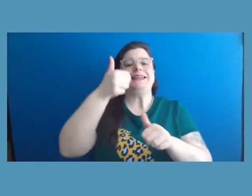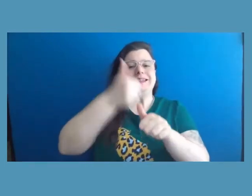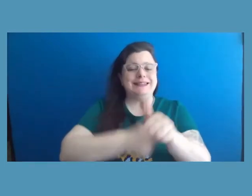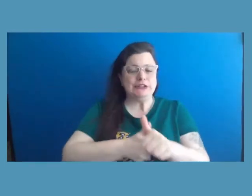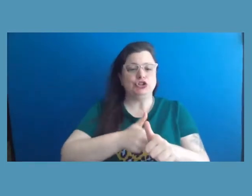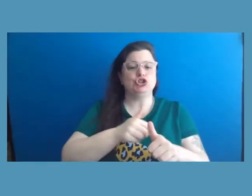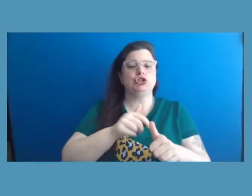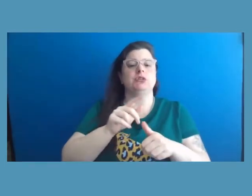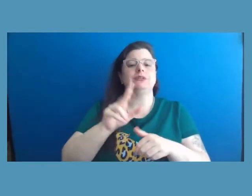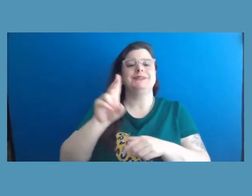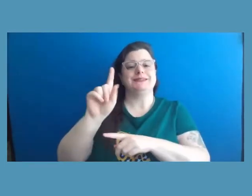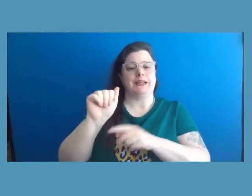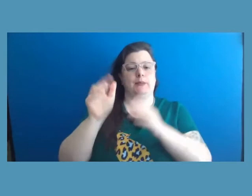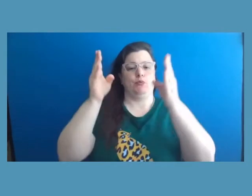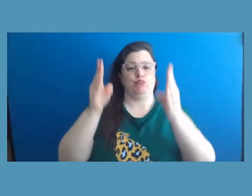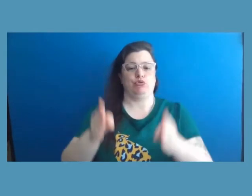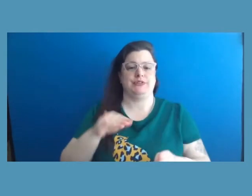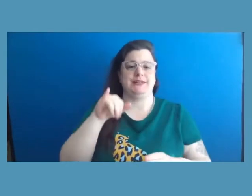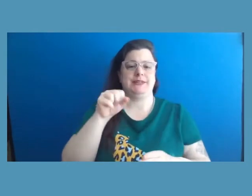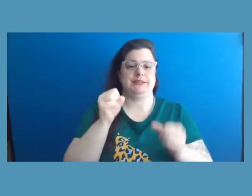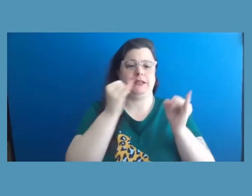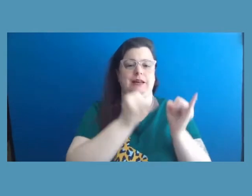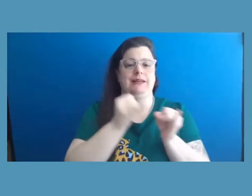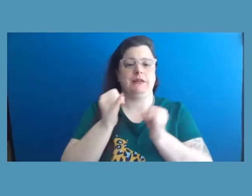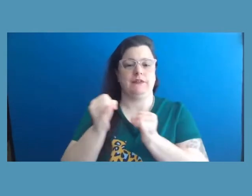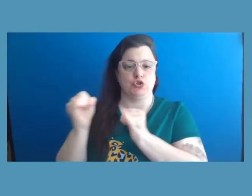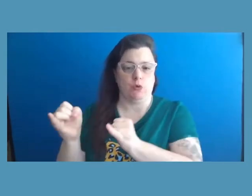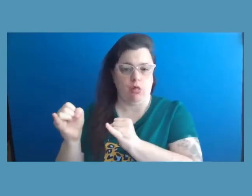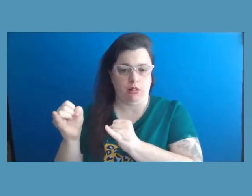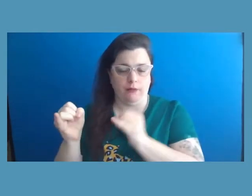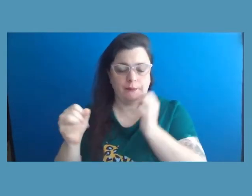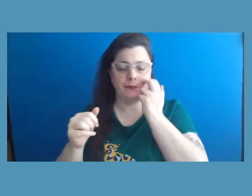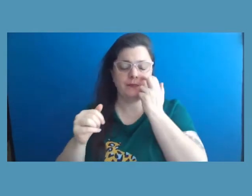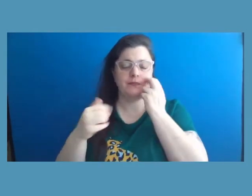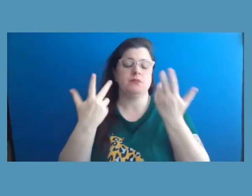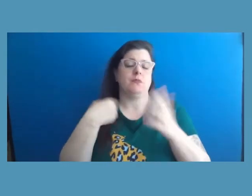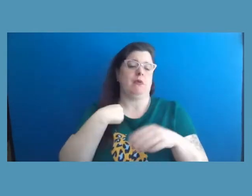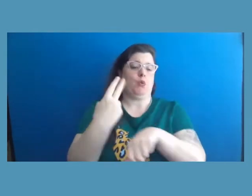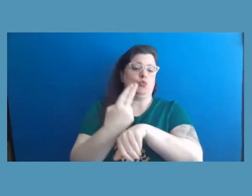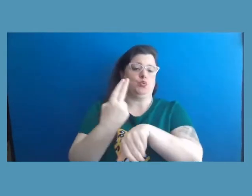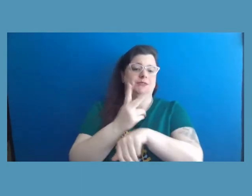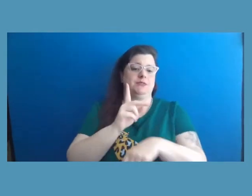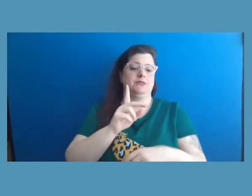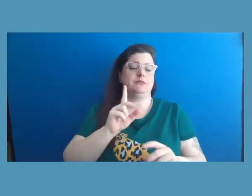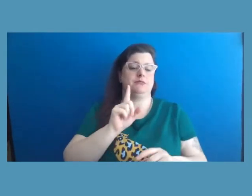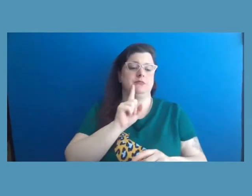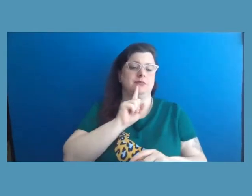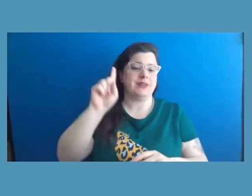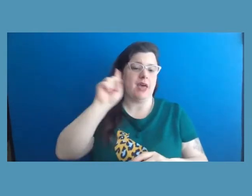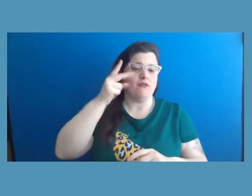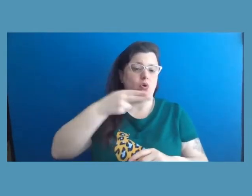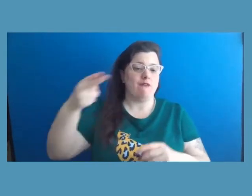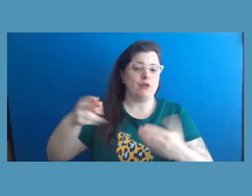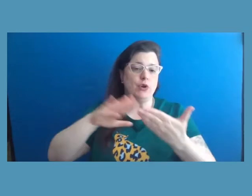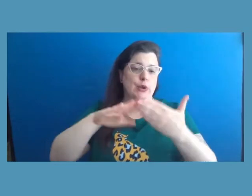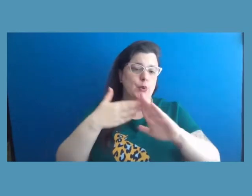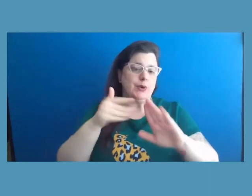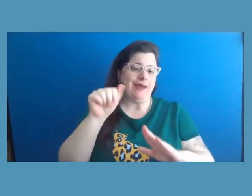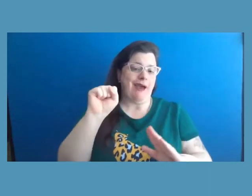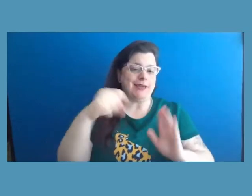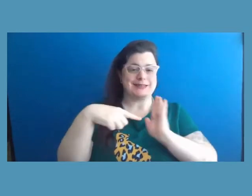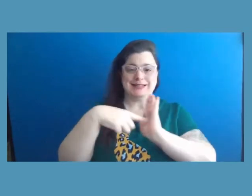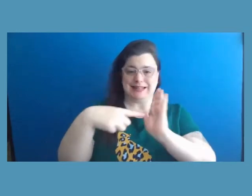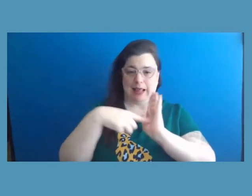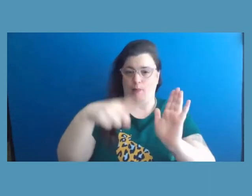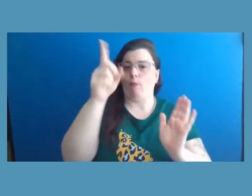But it is important to remember that each disabled person is an individual. Using the